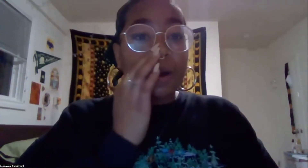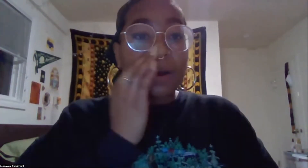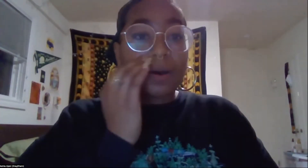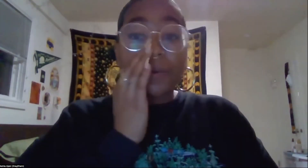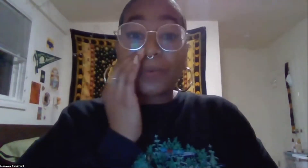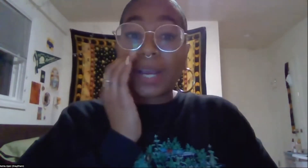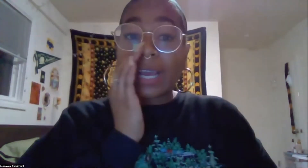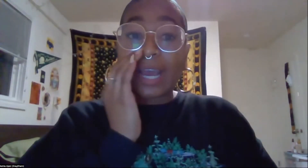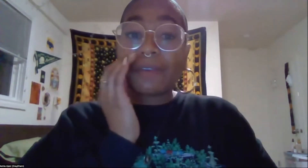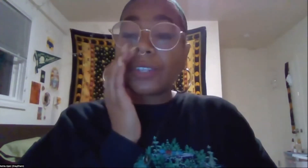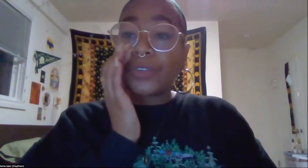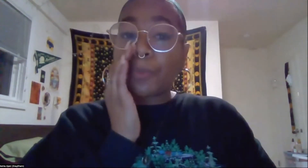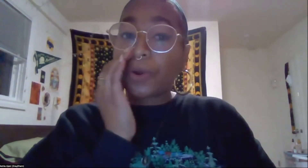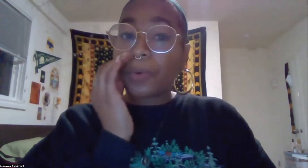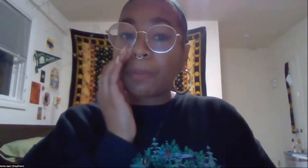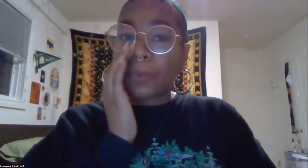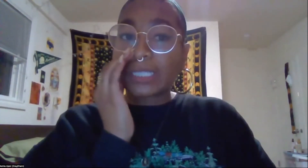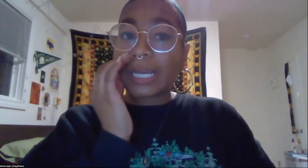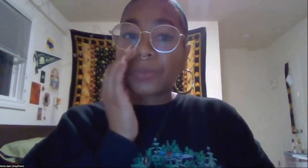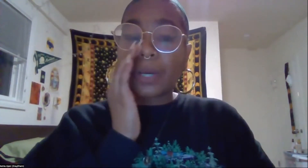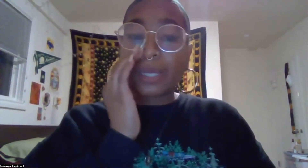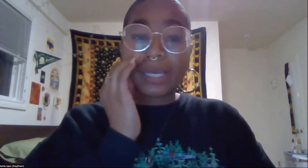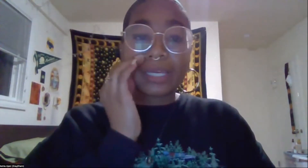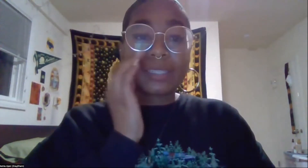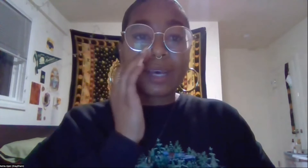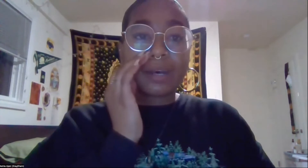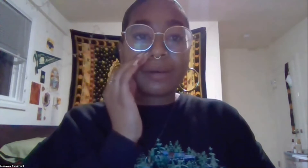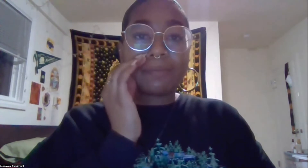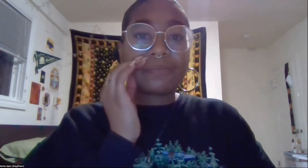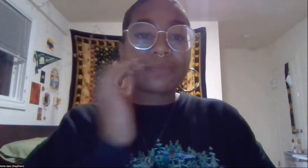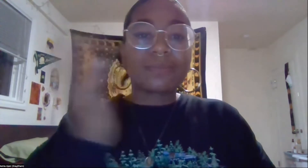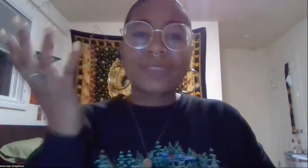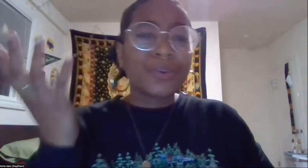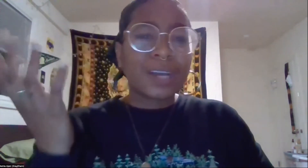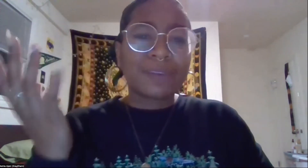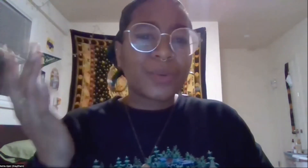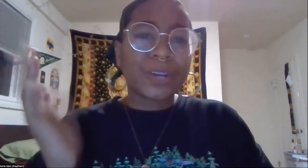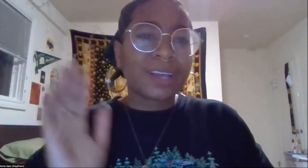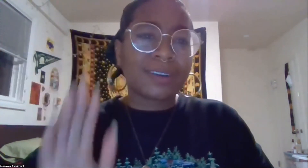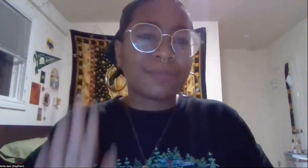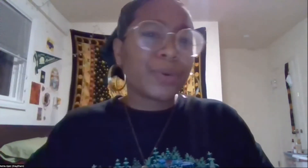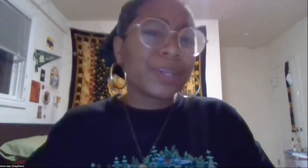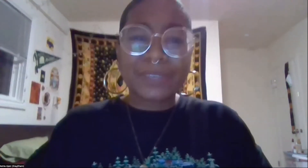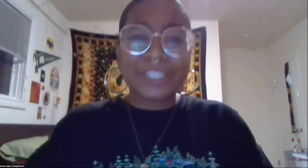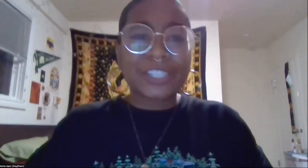All right, I have two more. One, this next one is, who loves queer love? Queer love is just